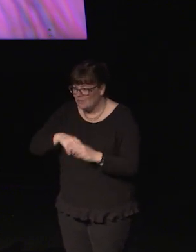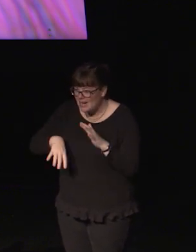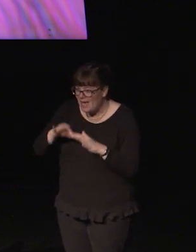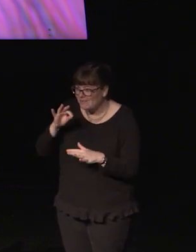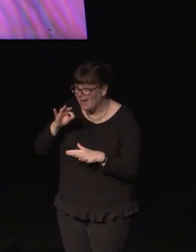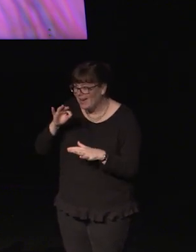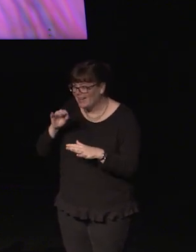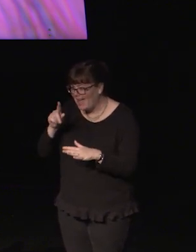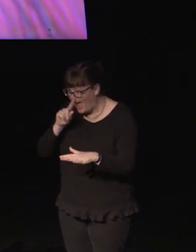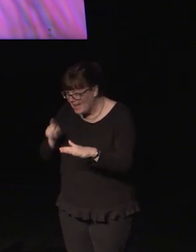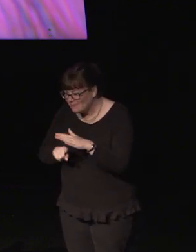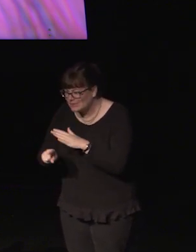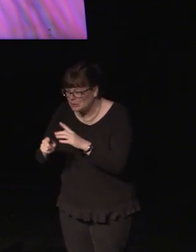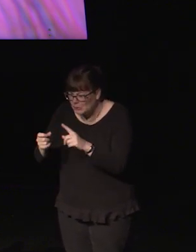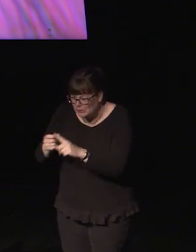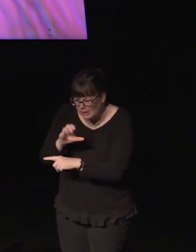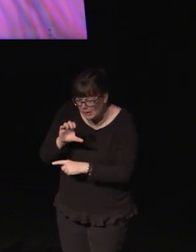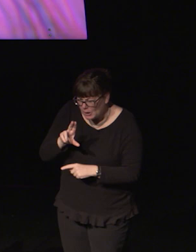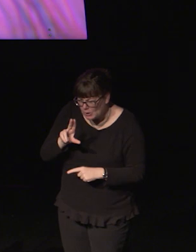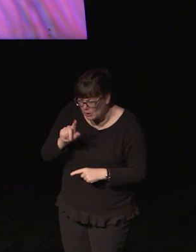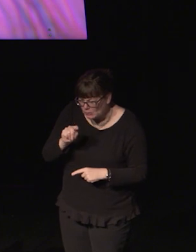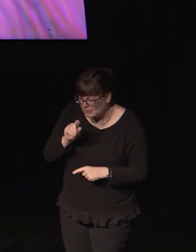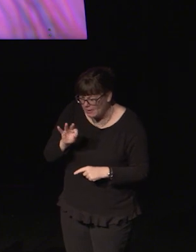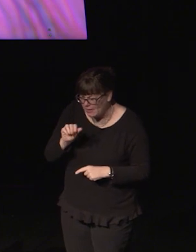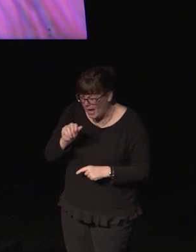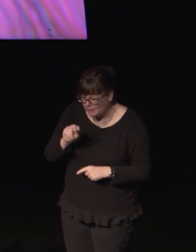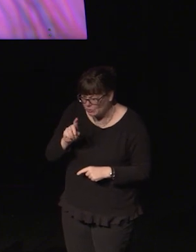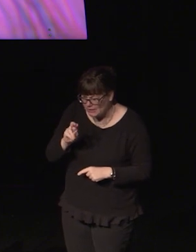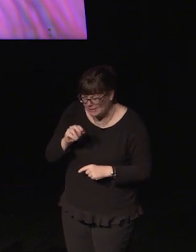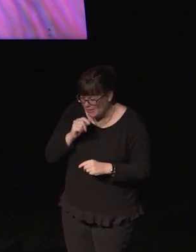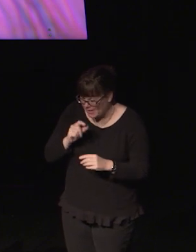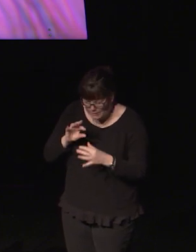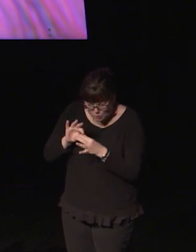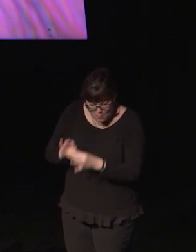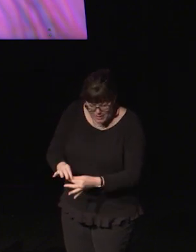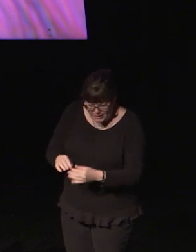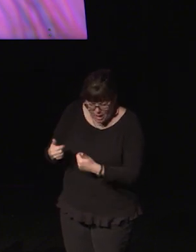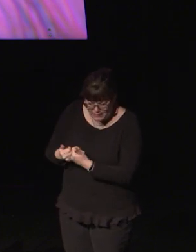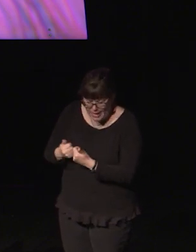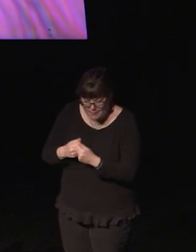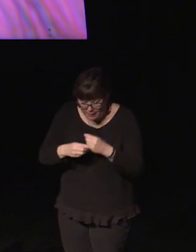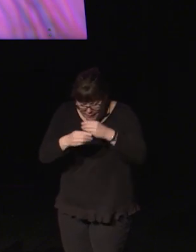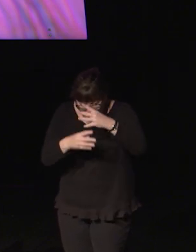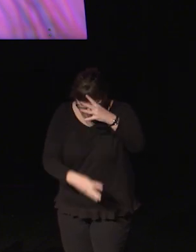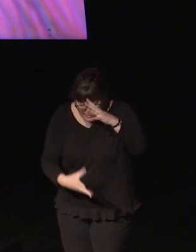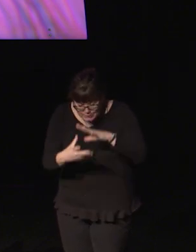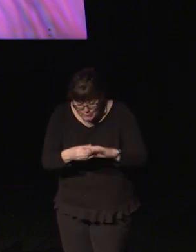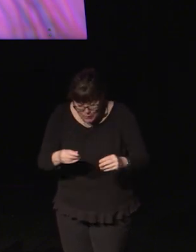about this obscure cult of undressed that has no bearing on the game whatsoever. I wanna read it. I do too, but I want them read to me.